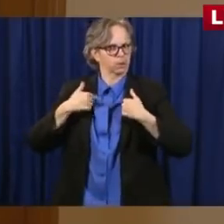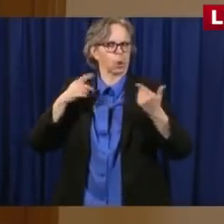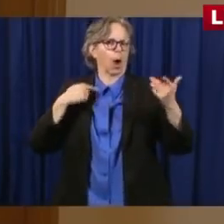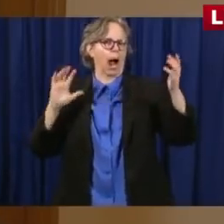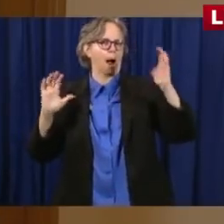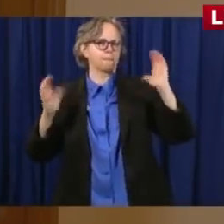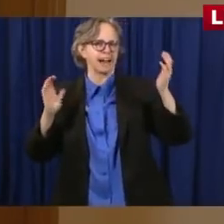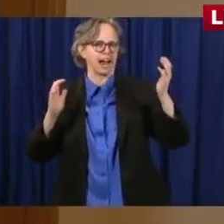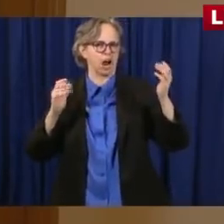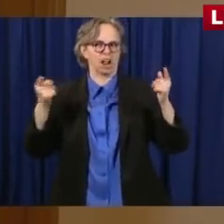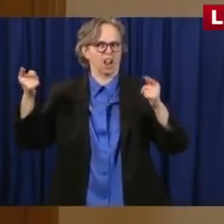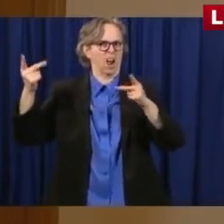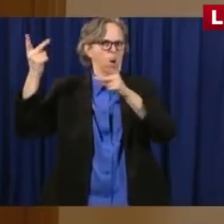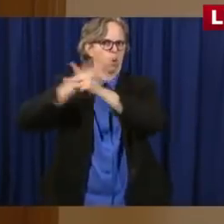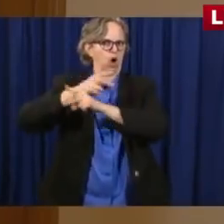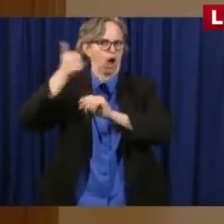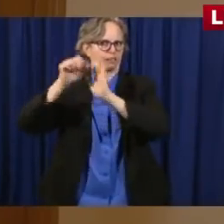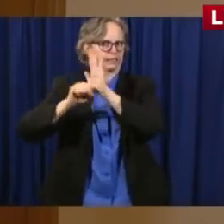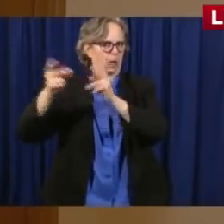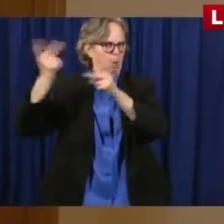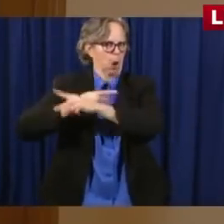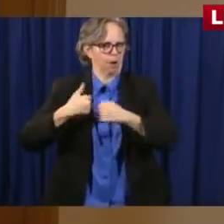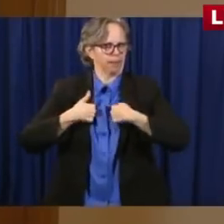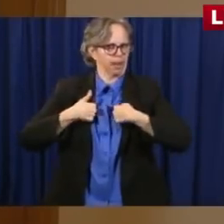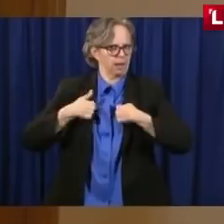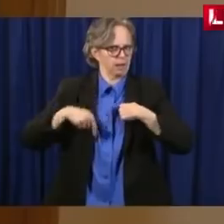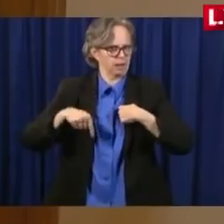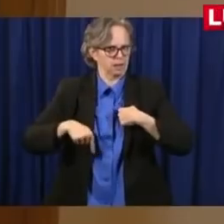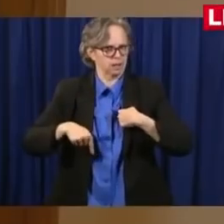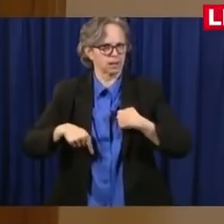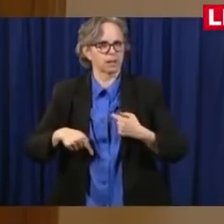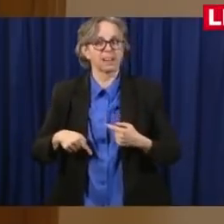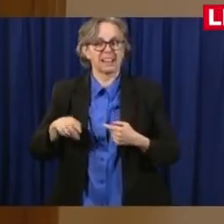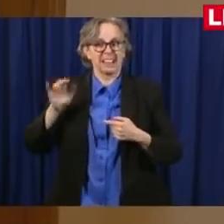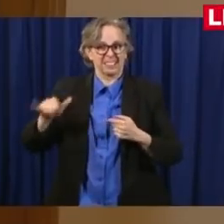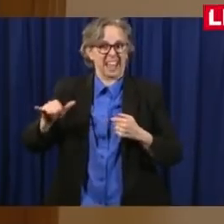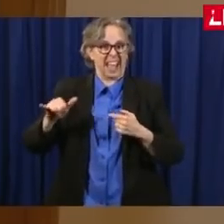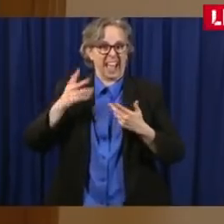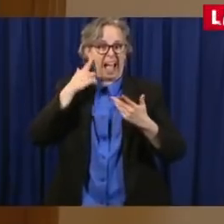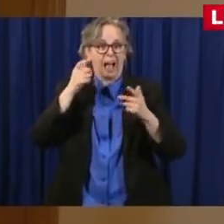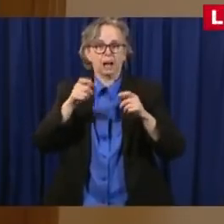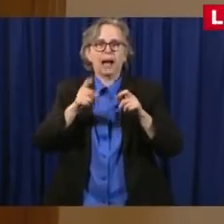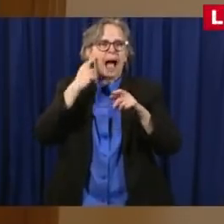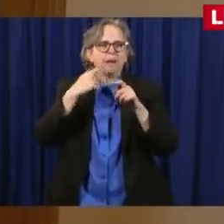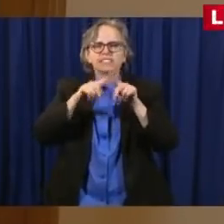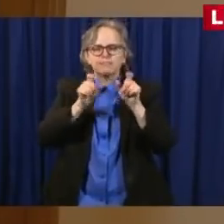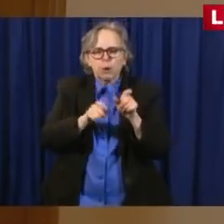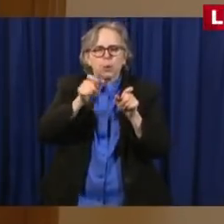SOME PEOPLE CAME IN A LITTLE LATER.